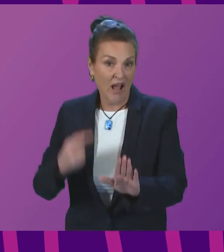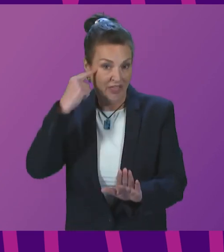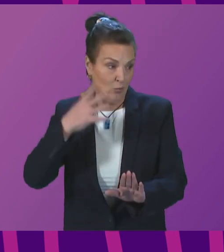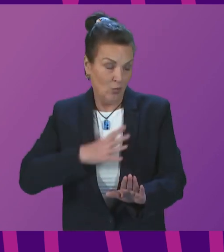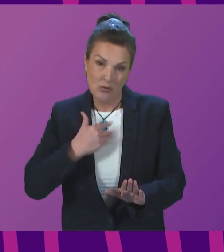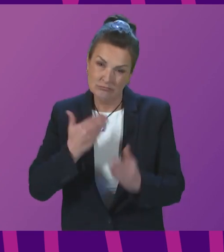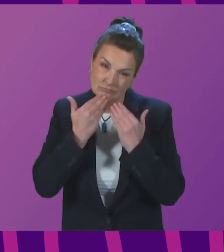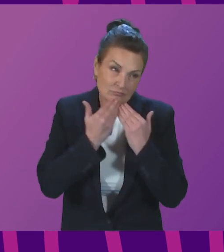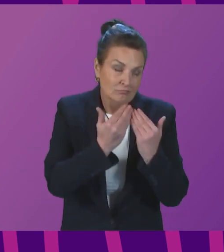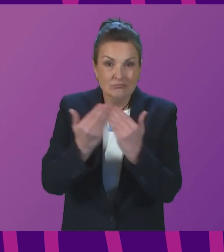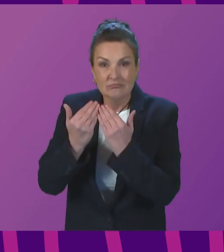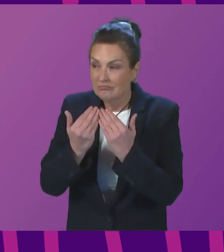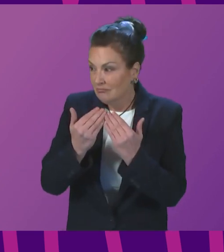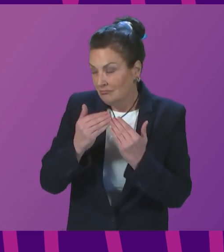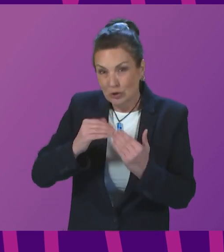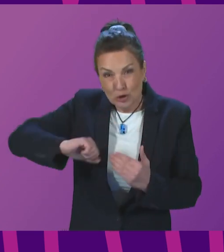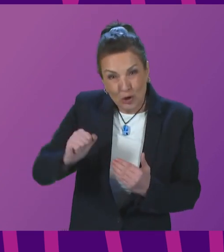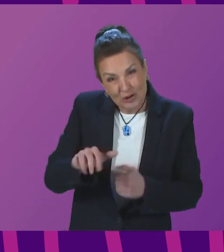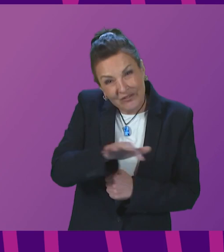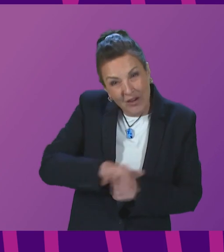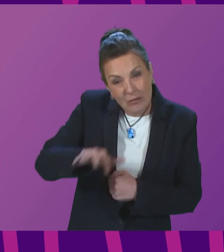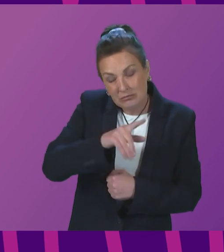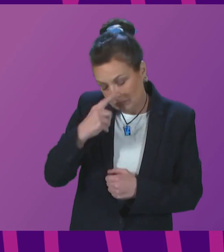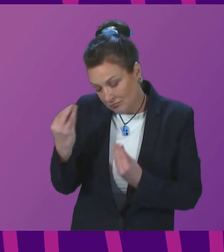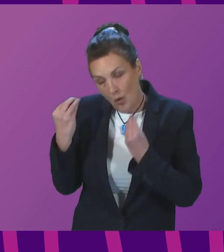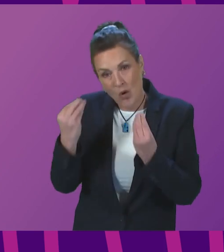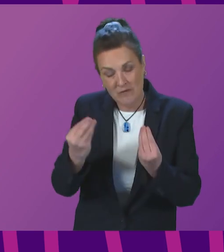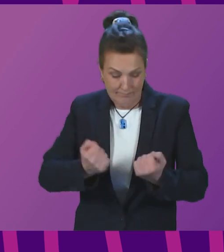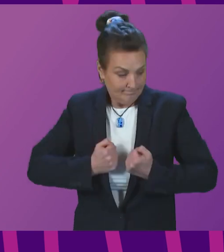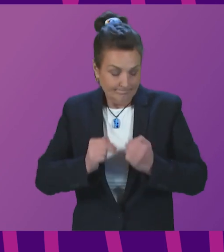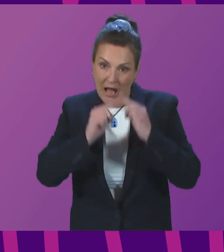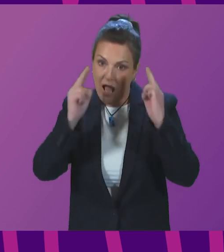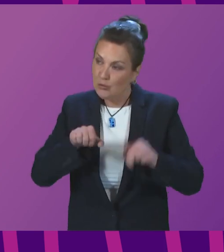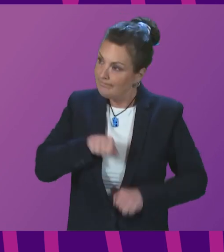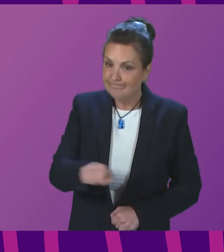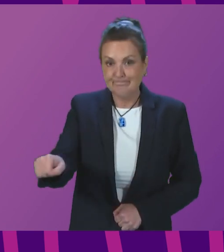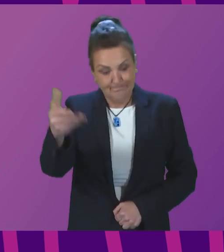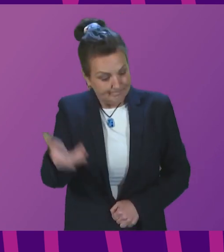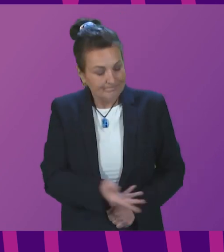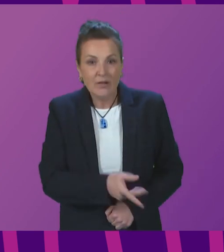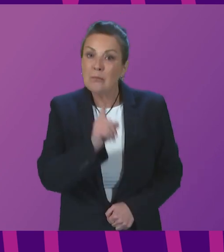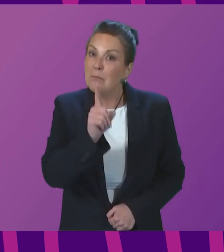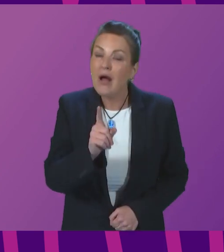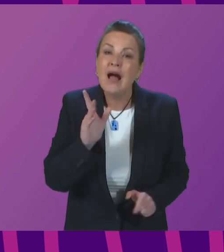to the Ukrainians who are coming here through the United Kingdom-wide scheme. However, we have to be realistic about the fact that, sadly, not everyone who offers